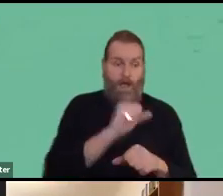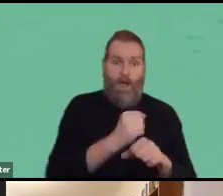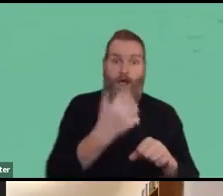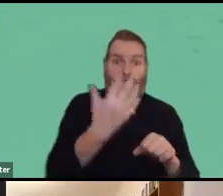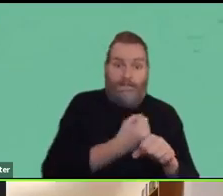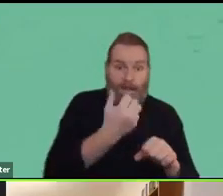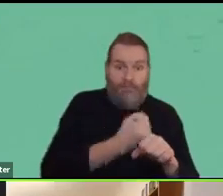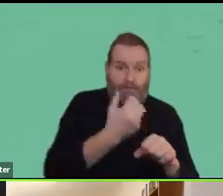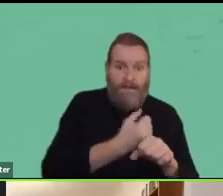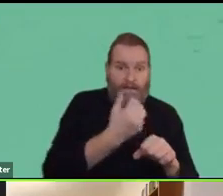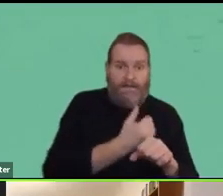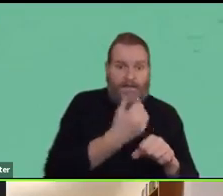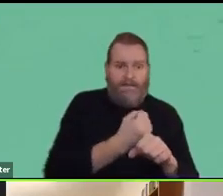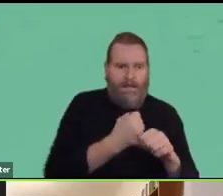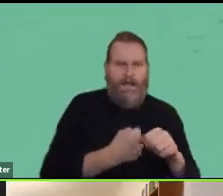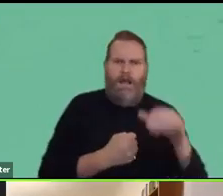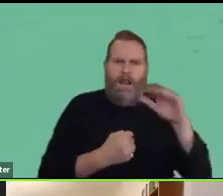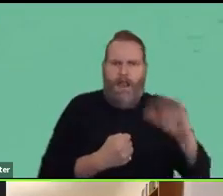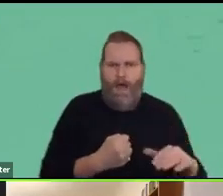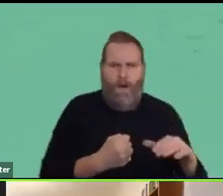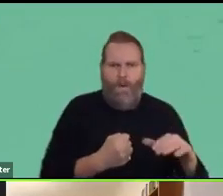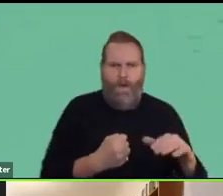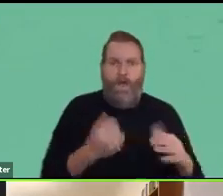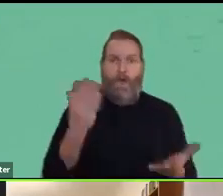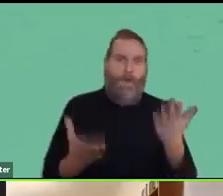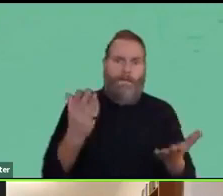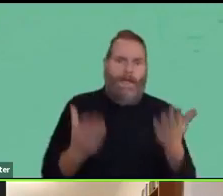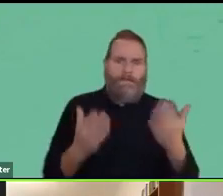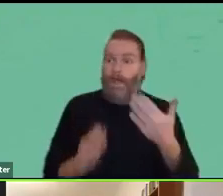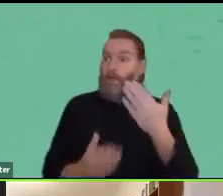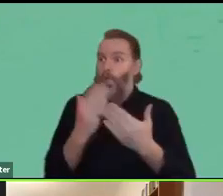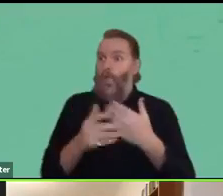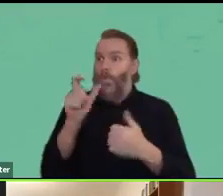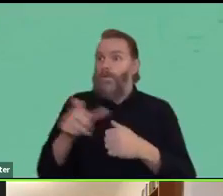one thing I didn't get mentioned today um but I think is really important is that